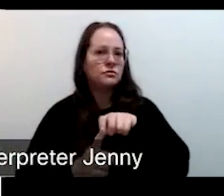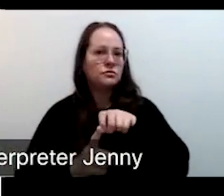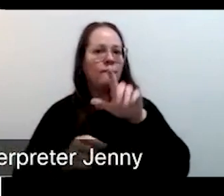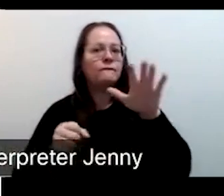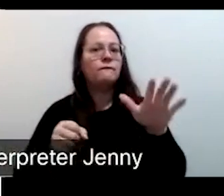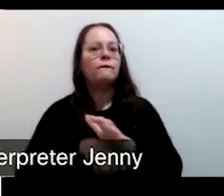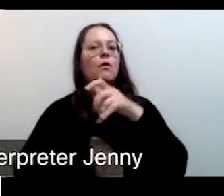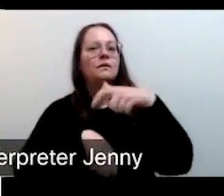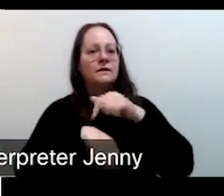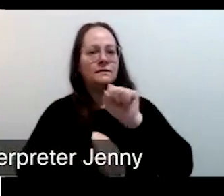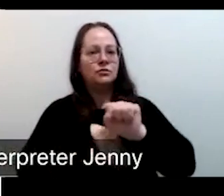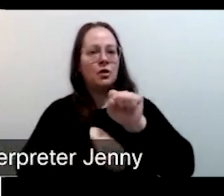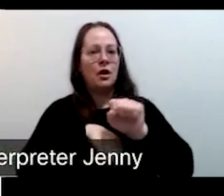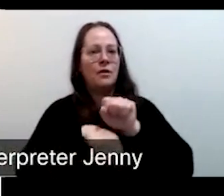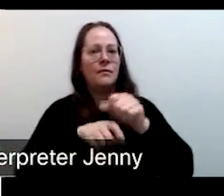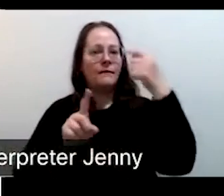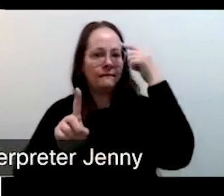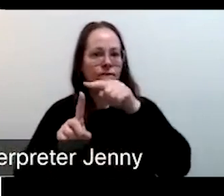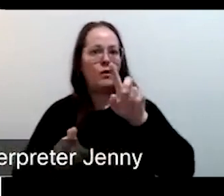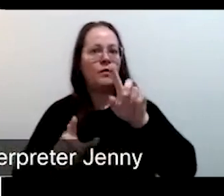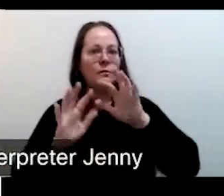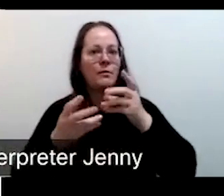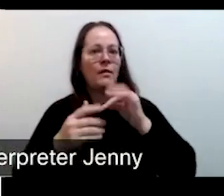the Department of Veterans Affairs as a program assistant.